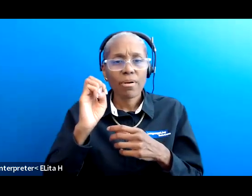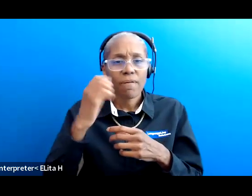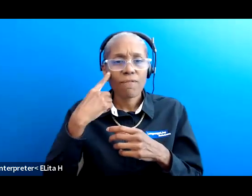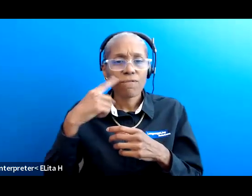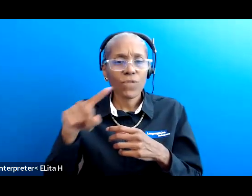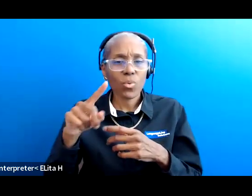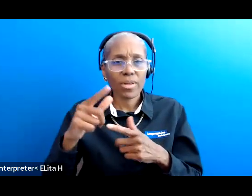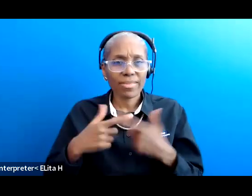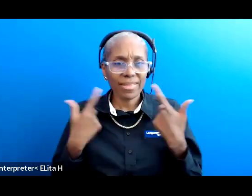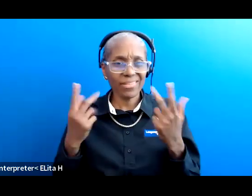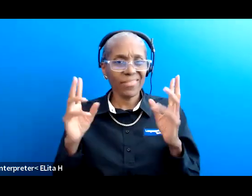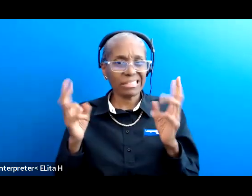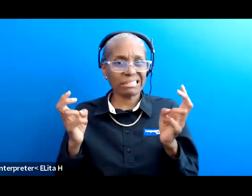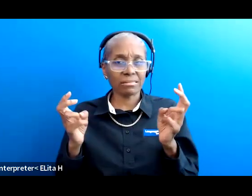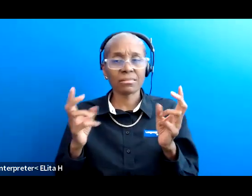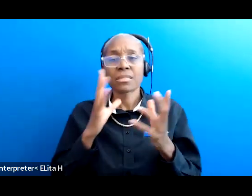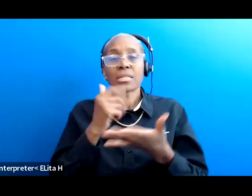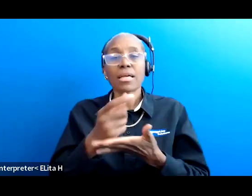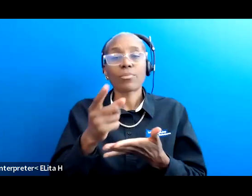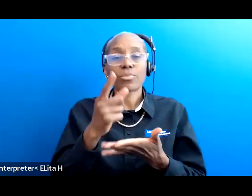help you fundraise and get equipment.